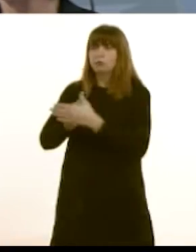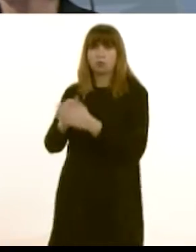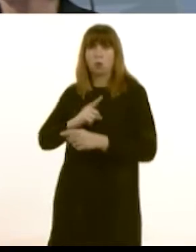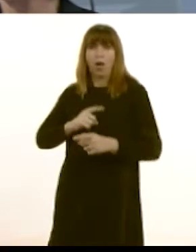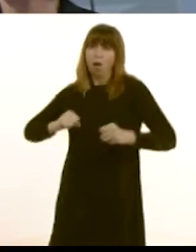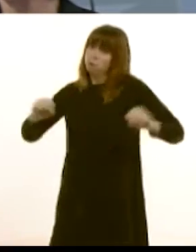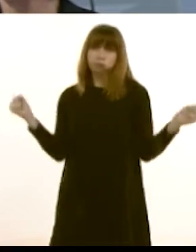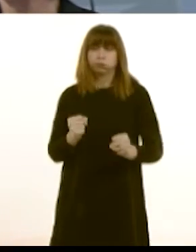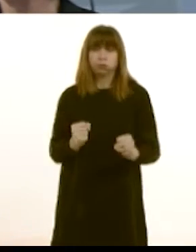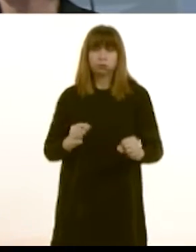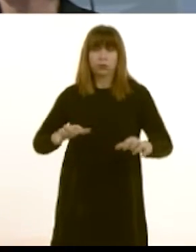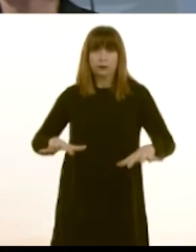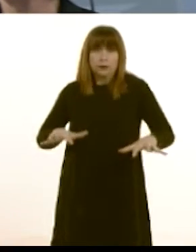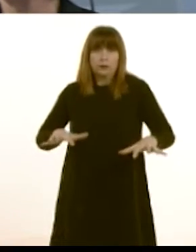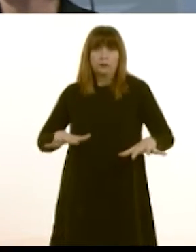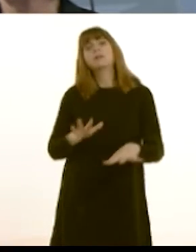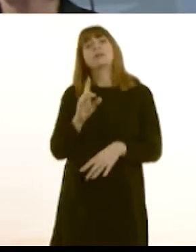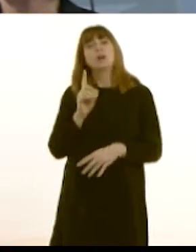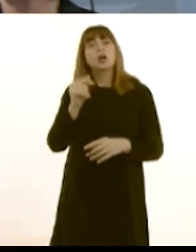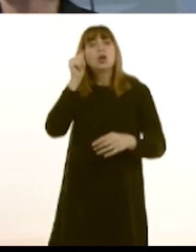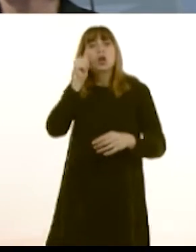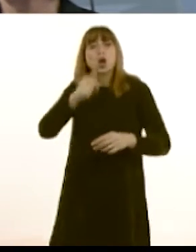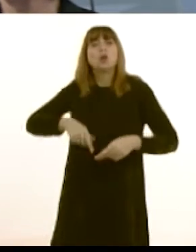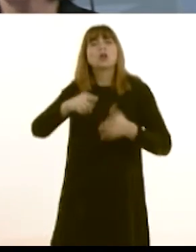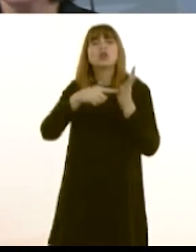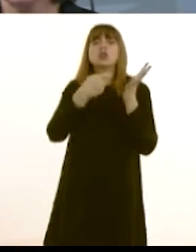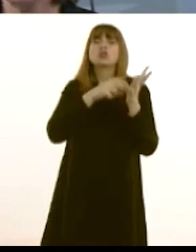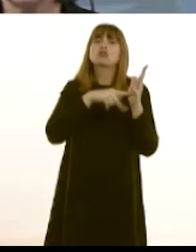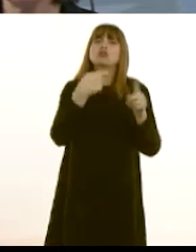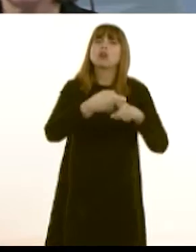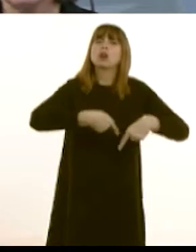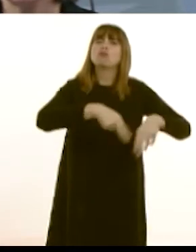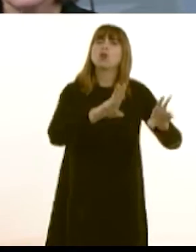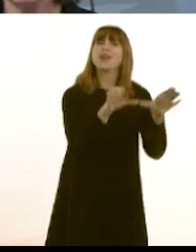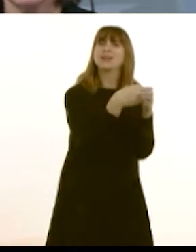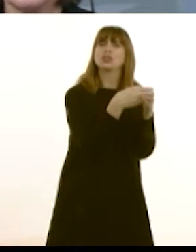There is an issue in my mind about the way the trunk road agency in Wales manage these key routes.